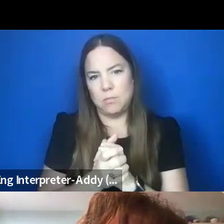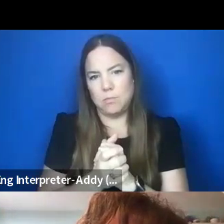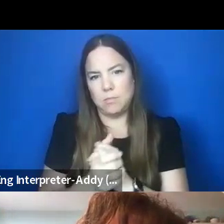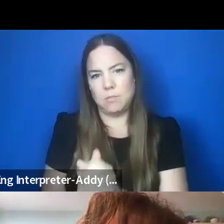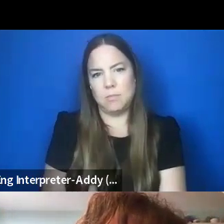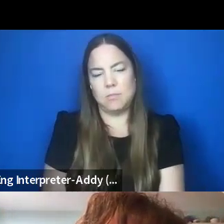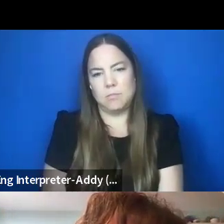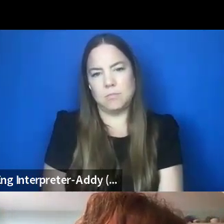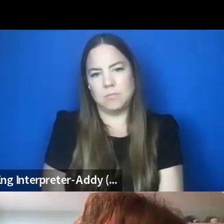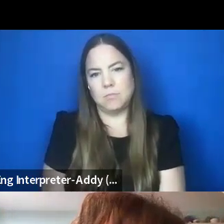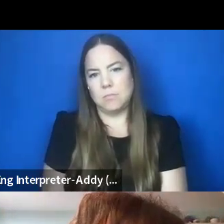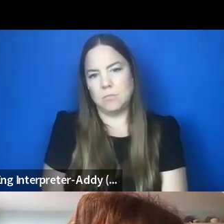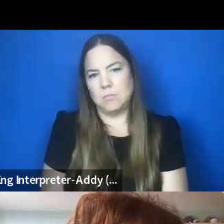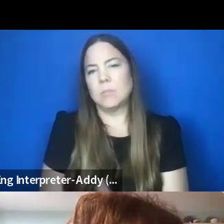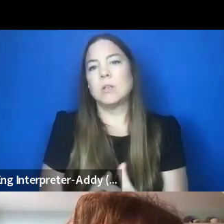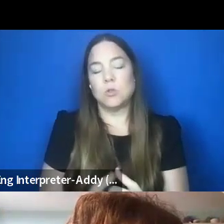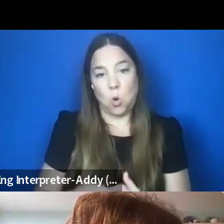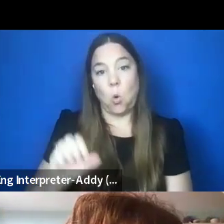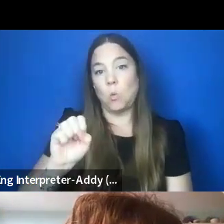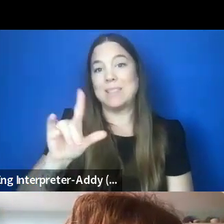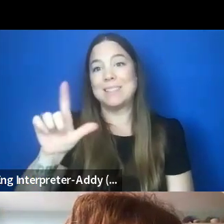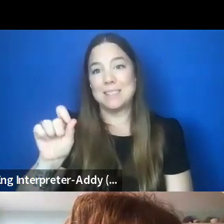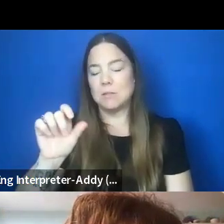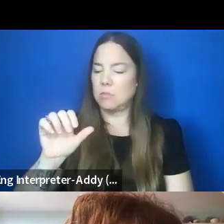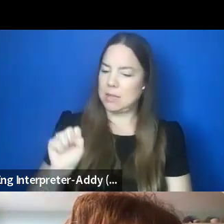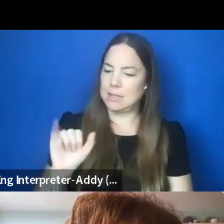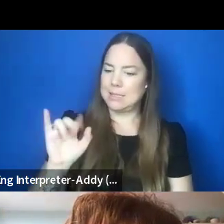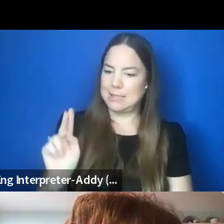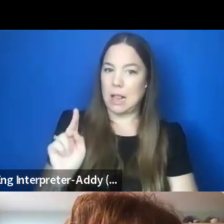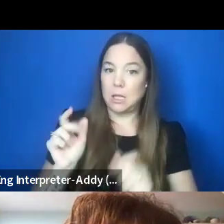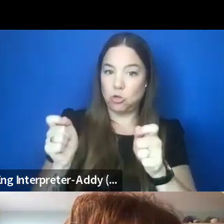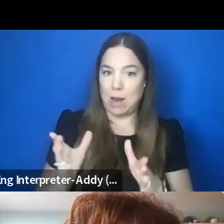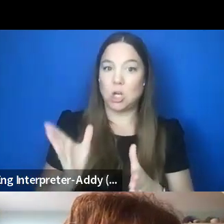Brooke Wilson: We had a silk director who used to be a center director. Come and present. He's also a